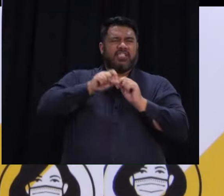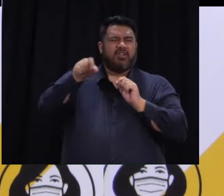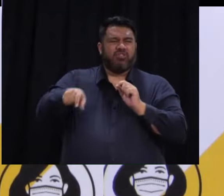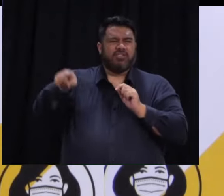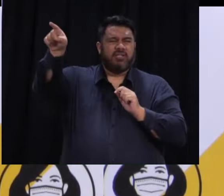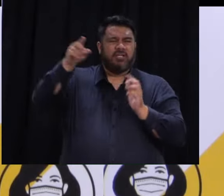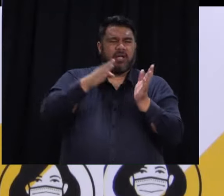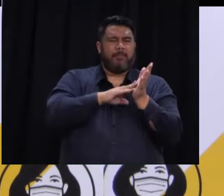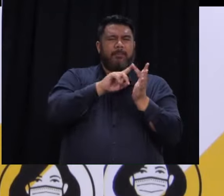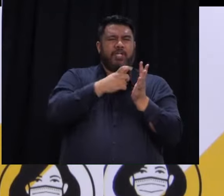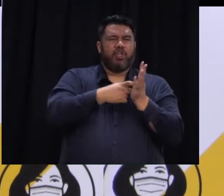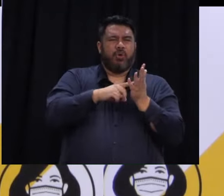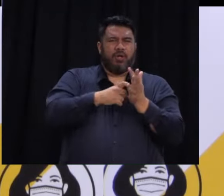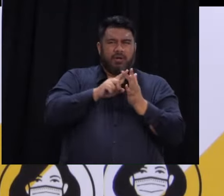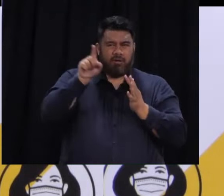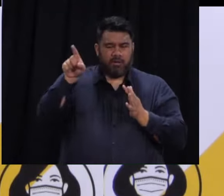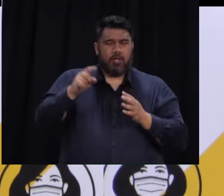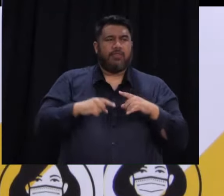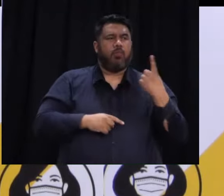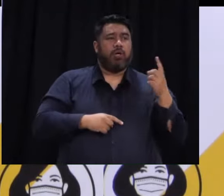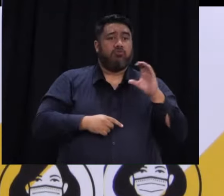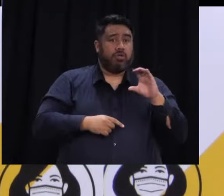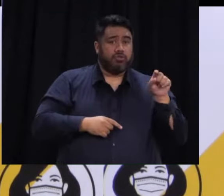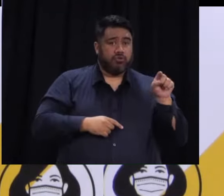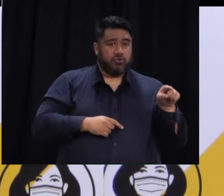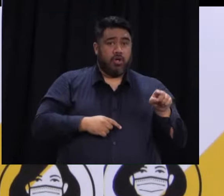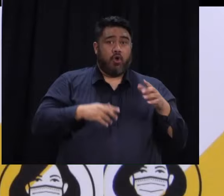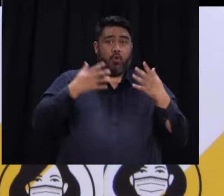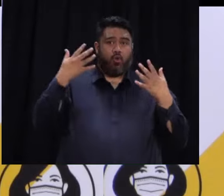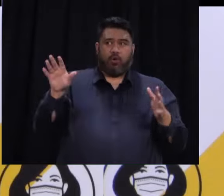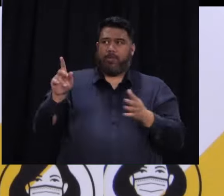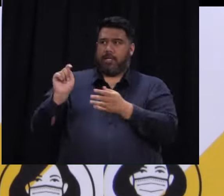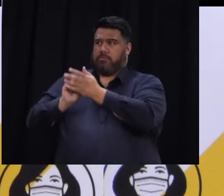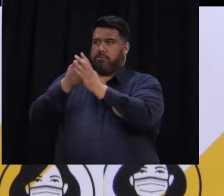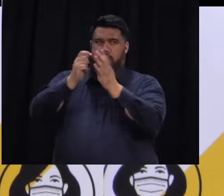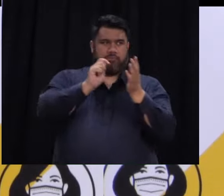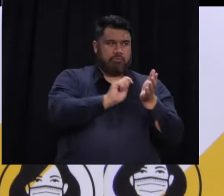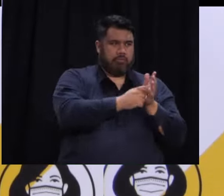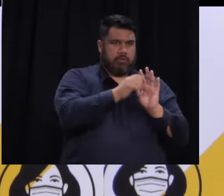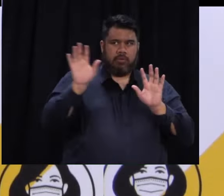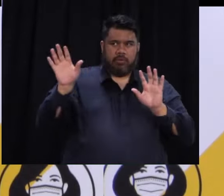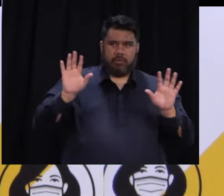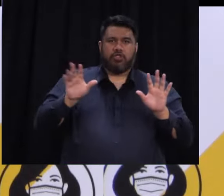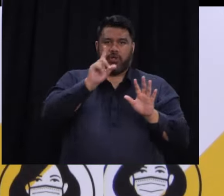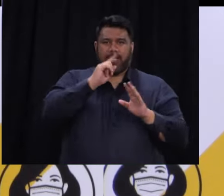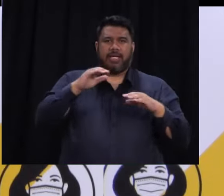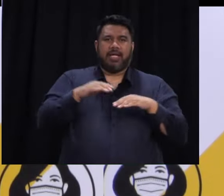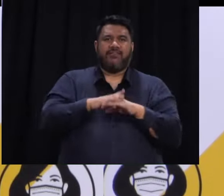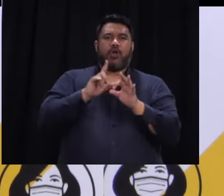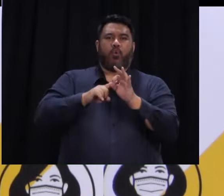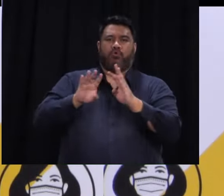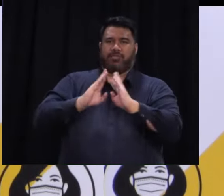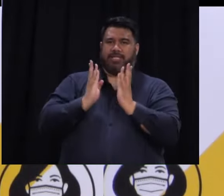facility here in Wellington. I'm going to give it the wrong name. The Grand Mecure on the